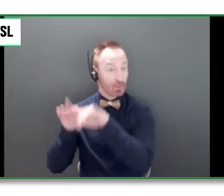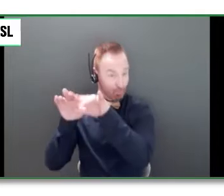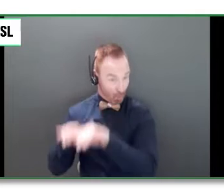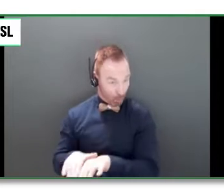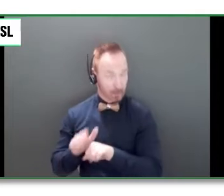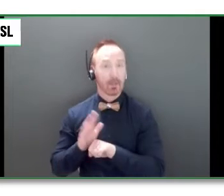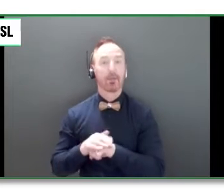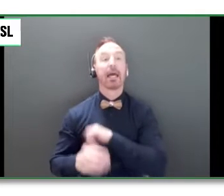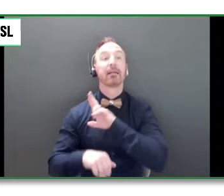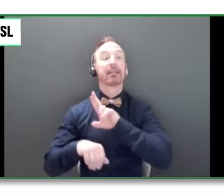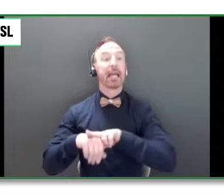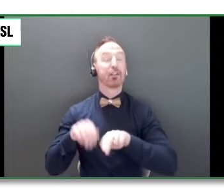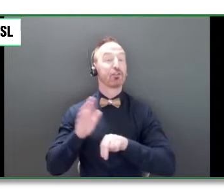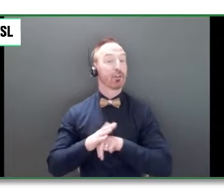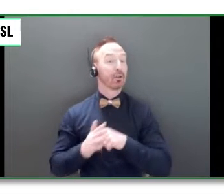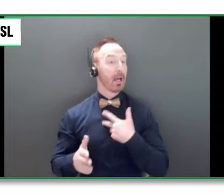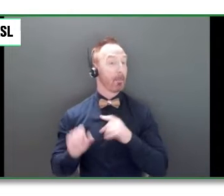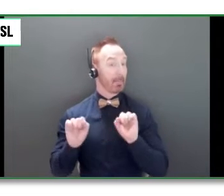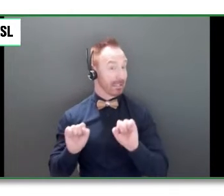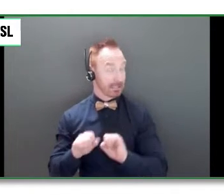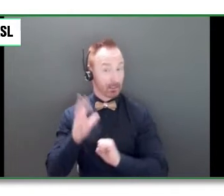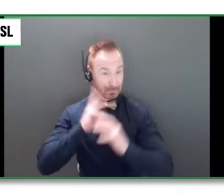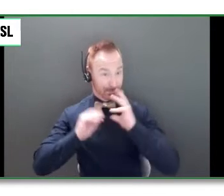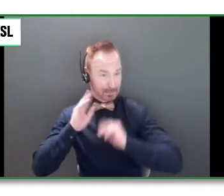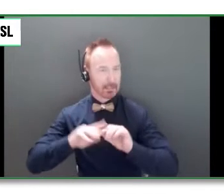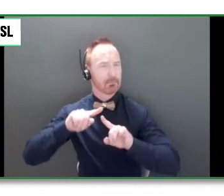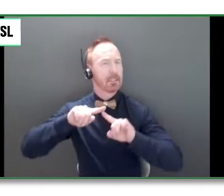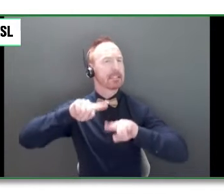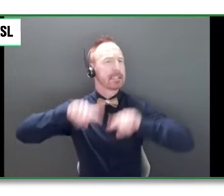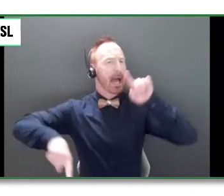diverse and personal. It seems that you can only experience and appreciate